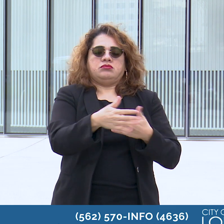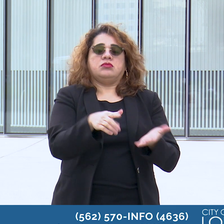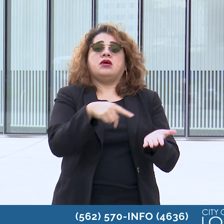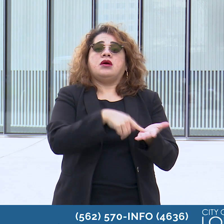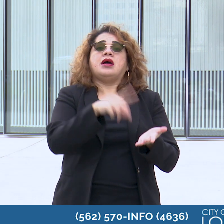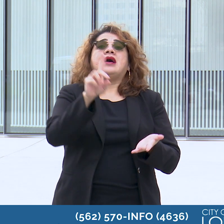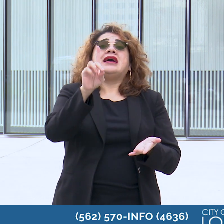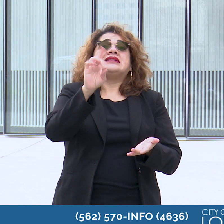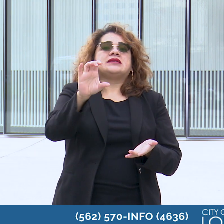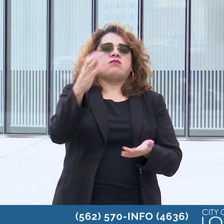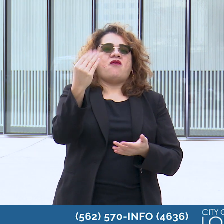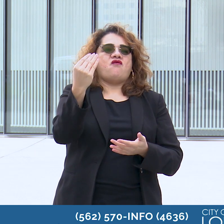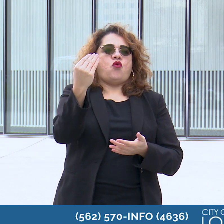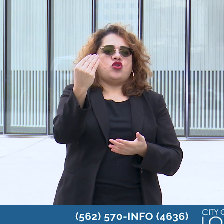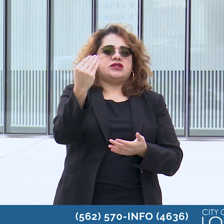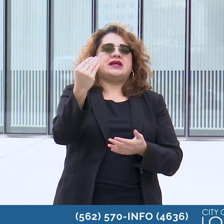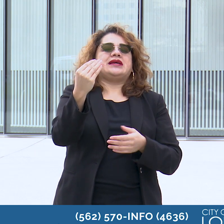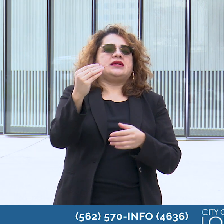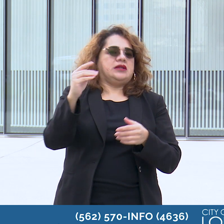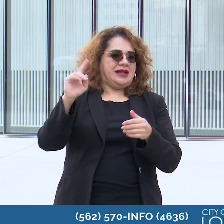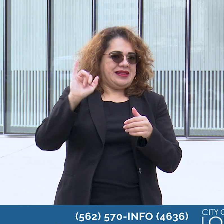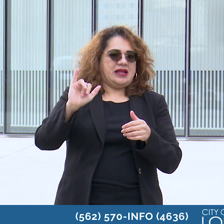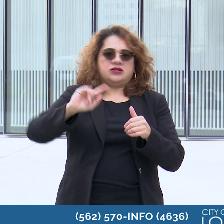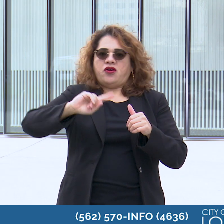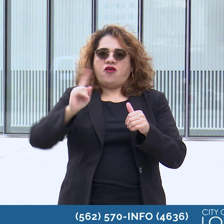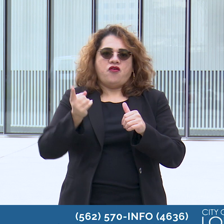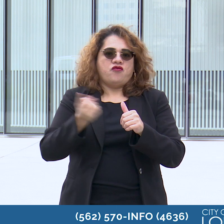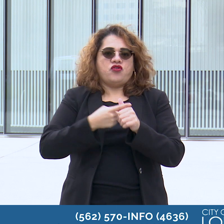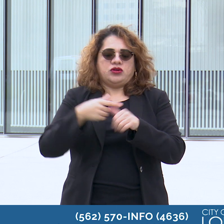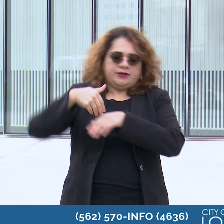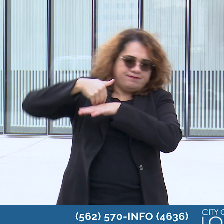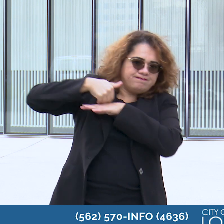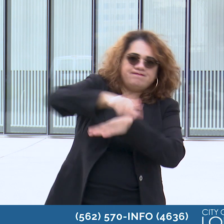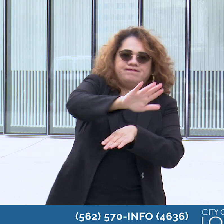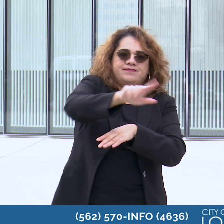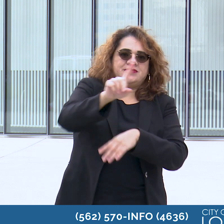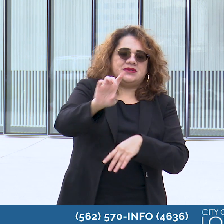14th with more anticipated to ship the following week.